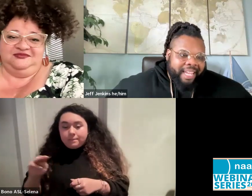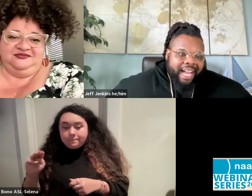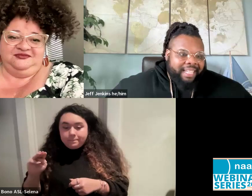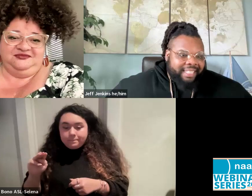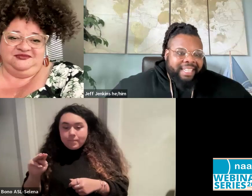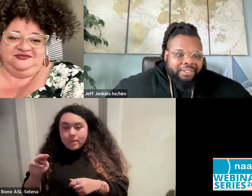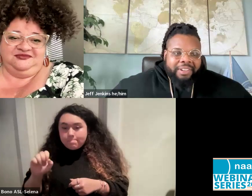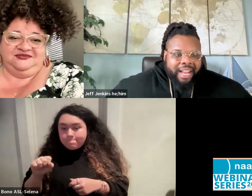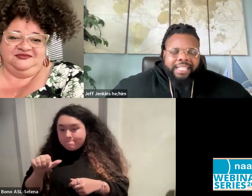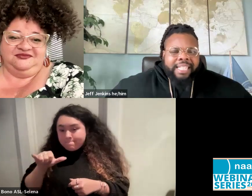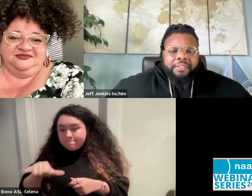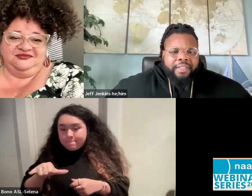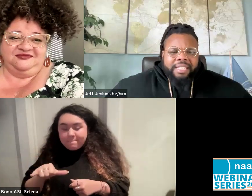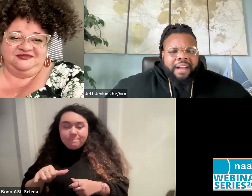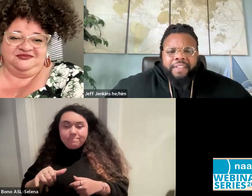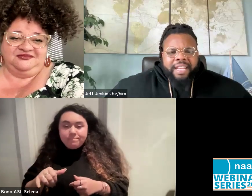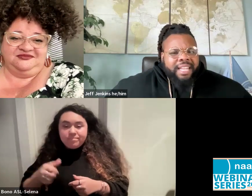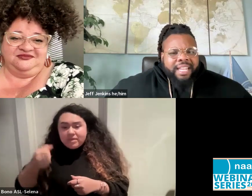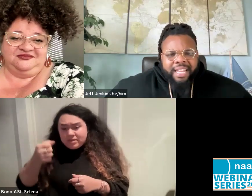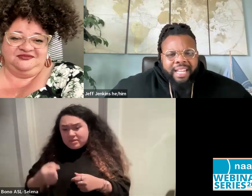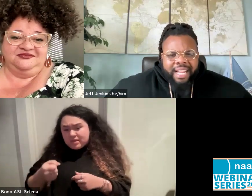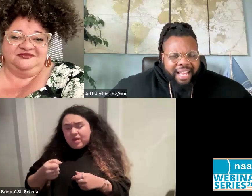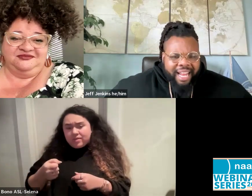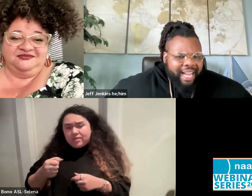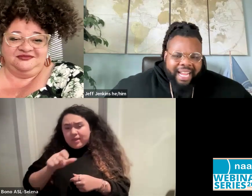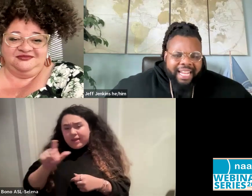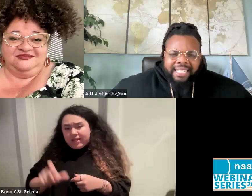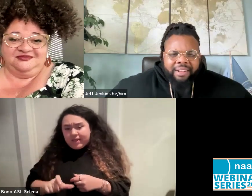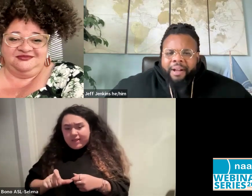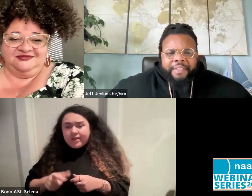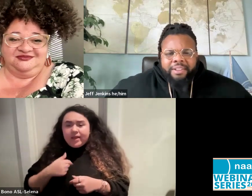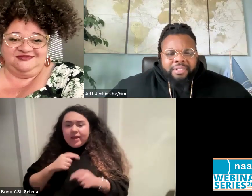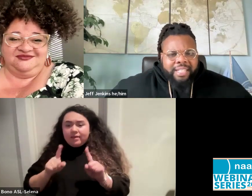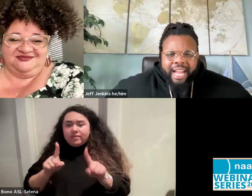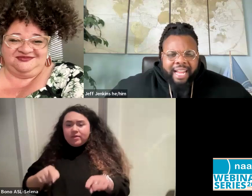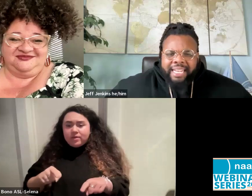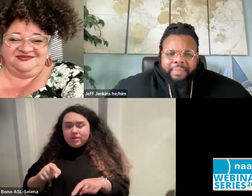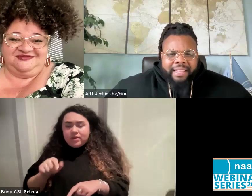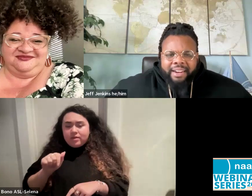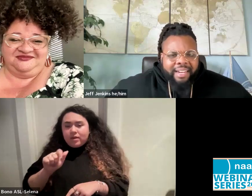Yeah, those are in south south Italy. Like I got to get to know about because I need to be there.